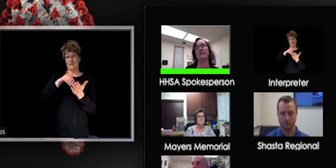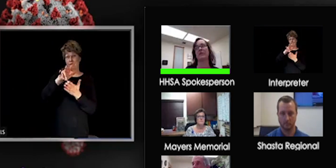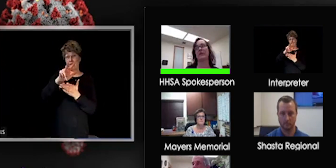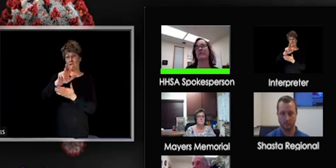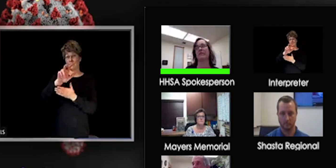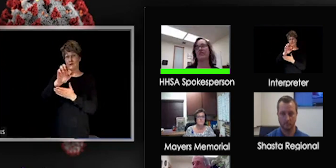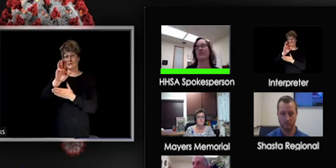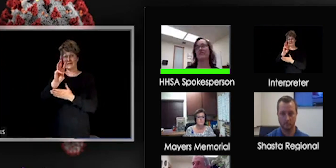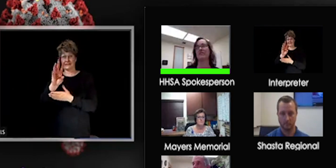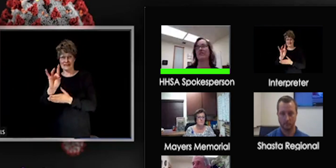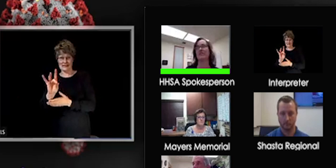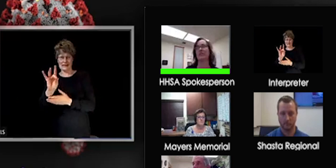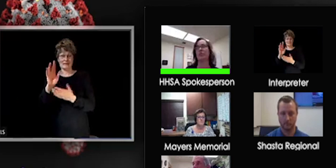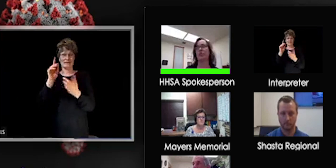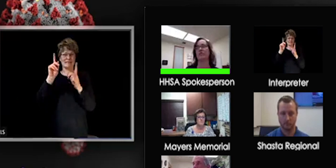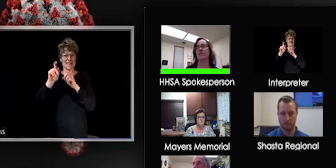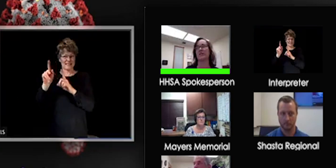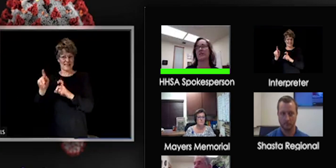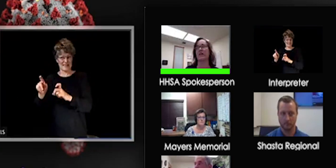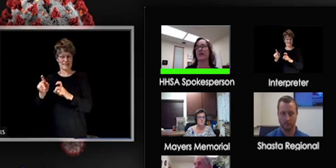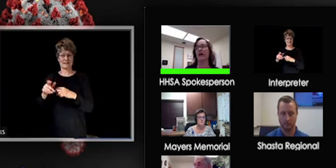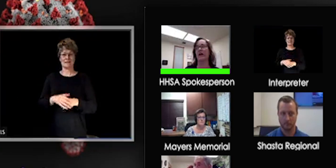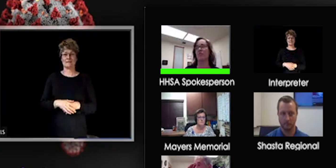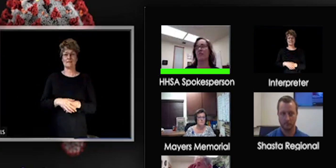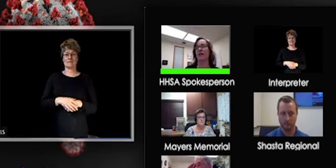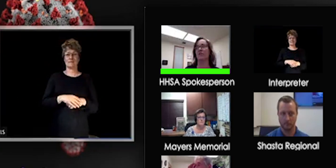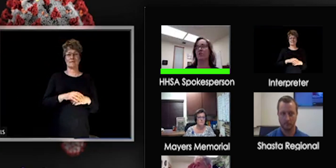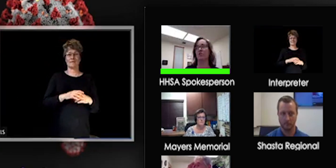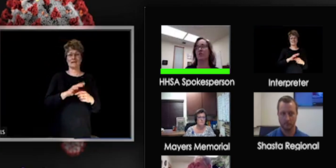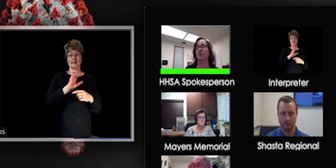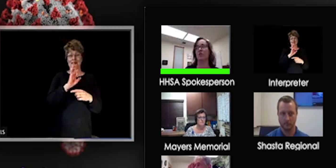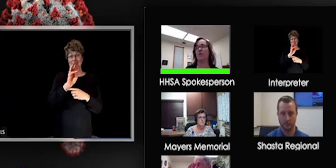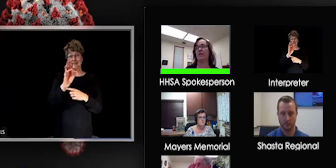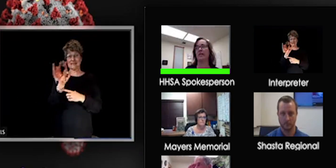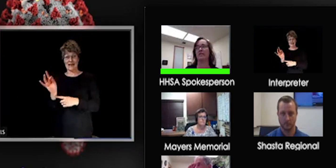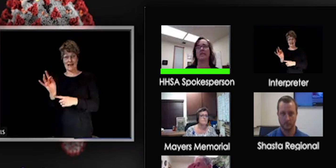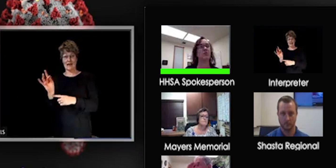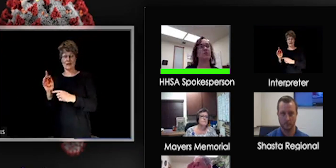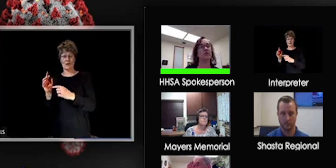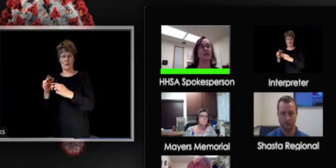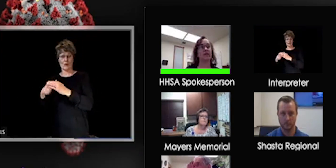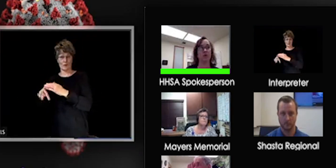got 4 people in isolation, 16 on quarantine and we’ve had a total of 4 deaths and we